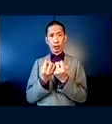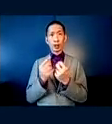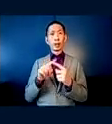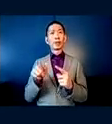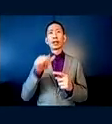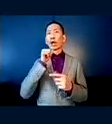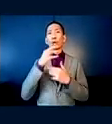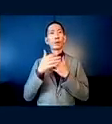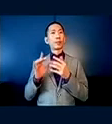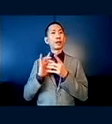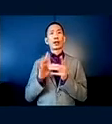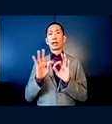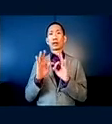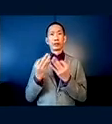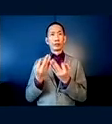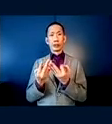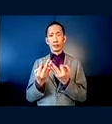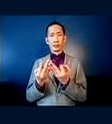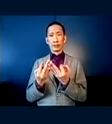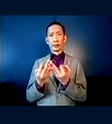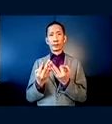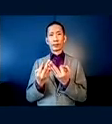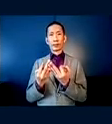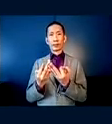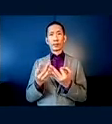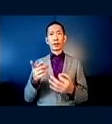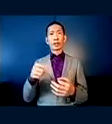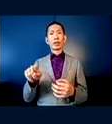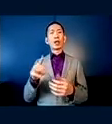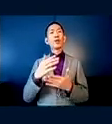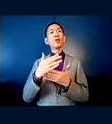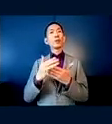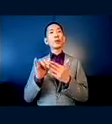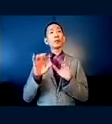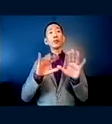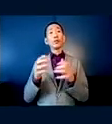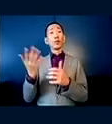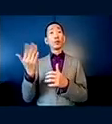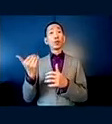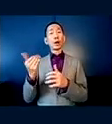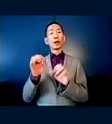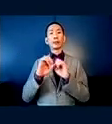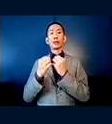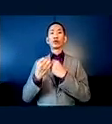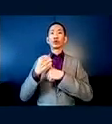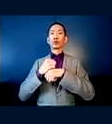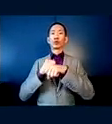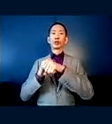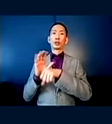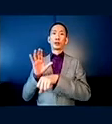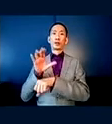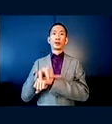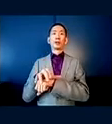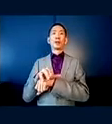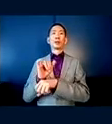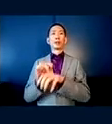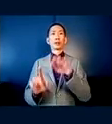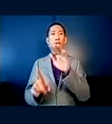THOSE TRIBES BUT THEY WEREN'T BLOOD RELATED. THEY WERE PART OF THOSE GROUPS BECAUSE OF THE SOCIAL STRUCTURE